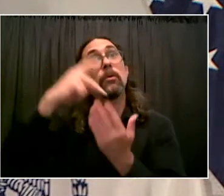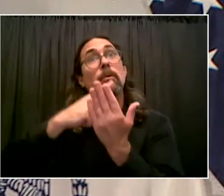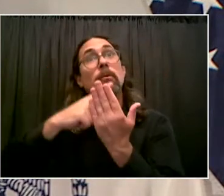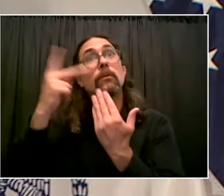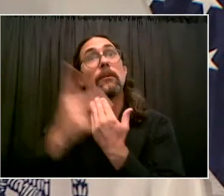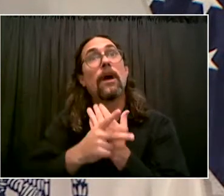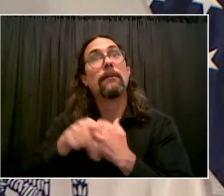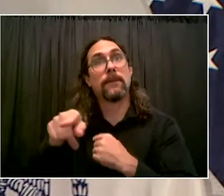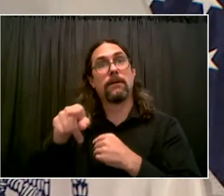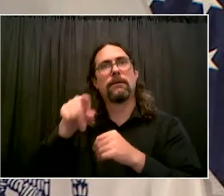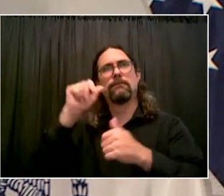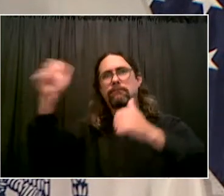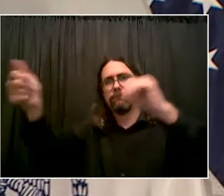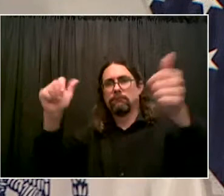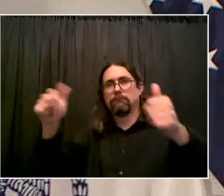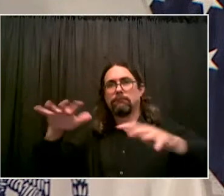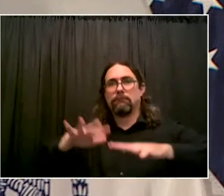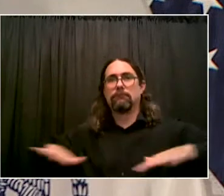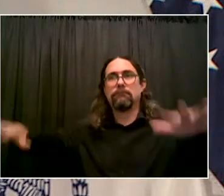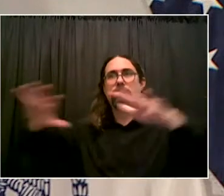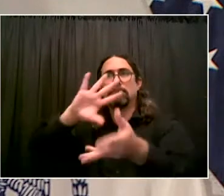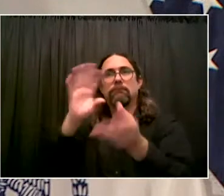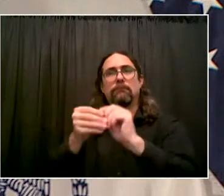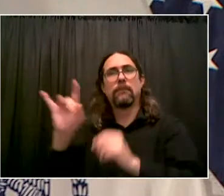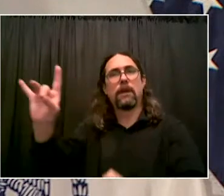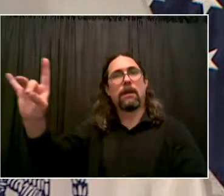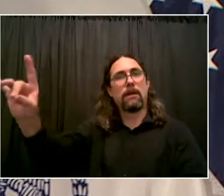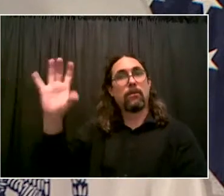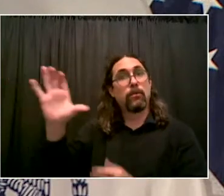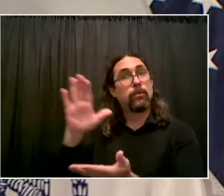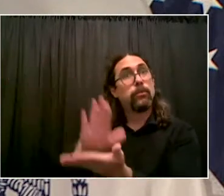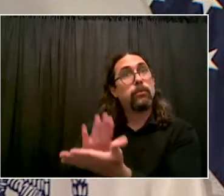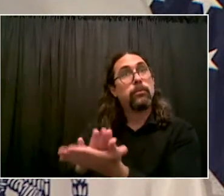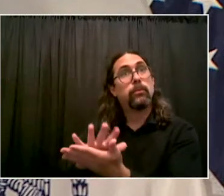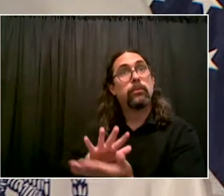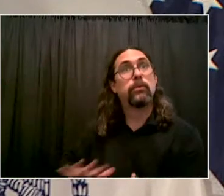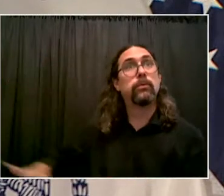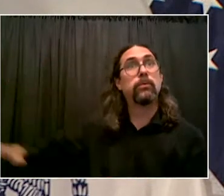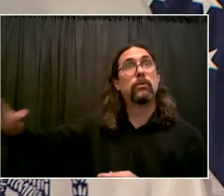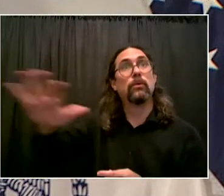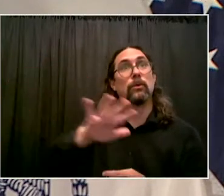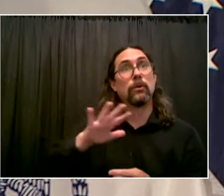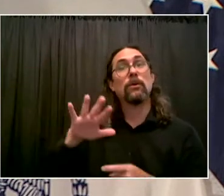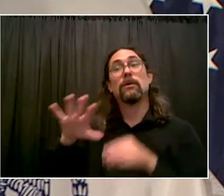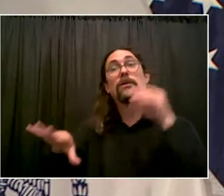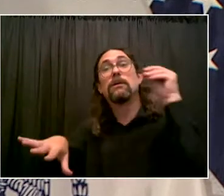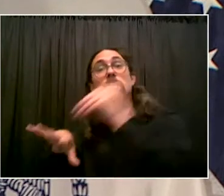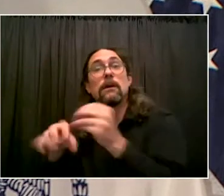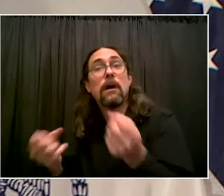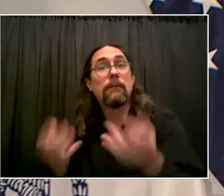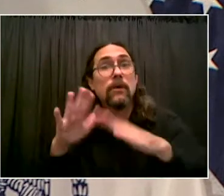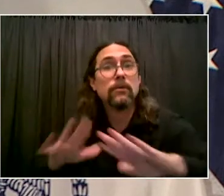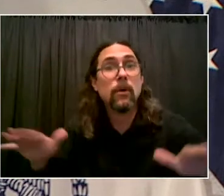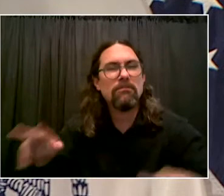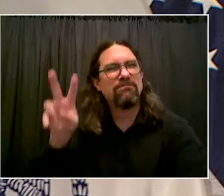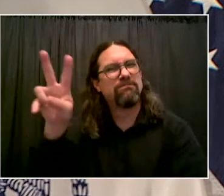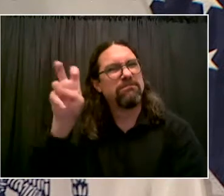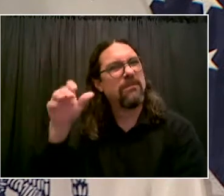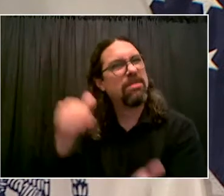THE SUMMER RISING IS OCCURRING AT ABOUT 800 SCHOOL SITES AROUND THE CITY, A HUGE SOCHOL PROGRAM WITH ABOUT 200,000 KIDS IN IT. IF WE HAVE